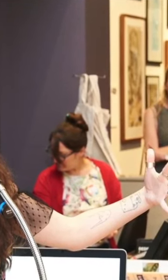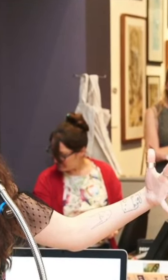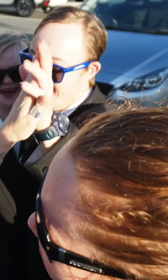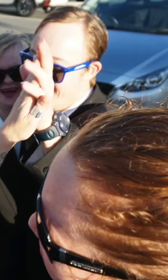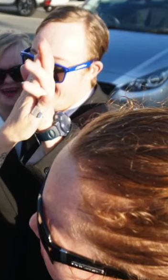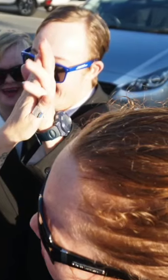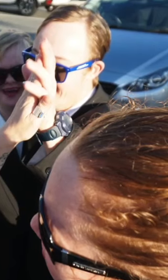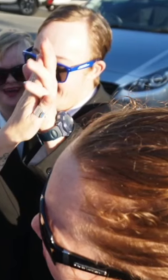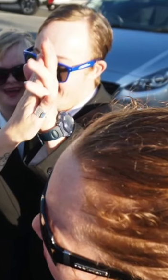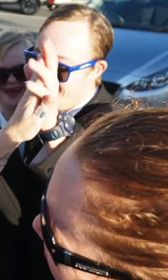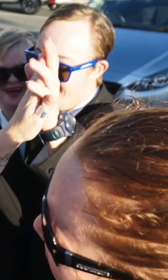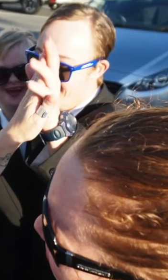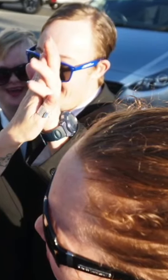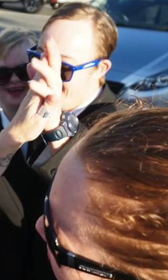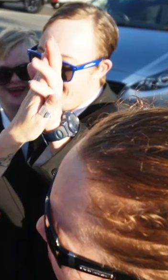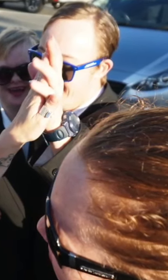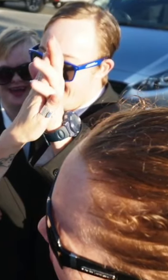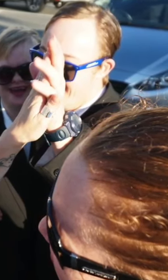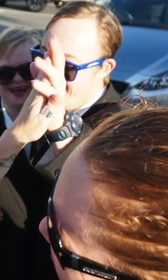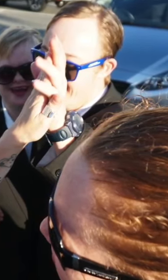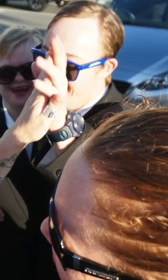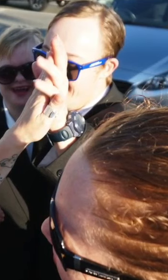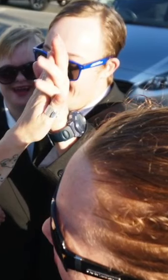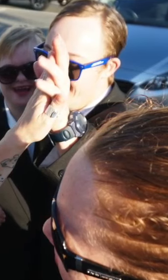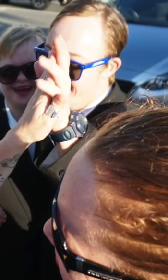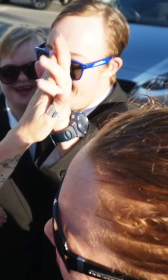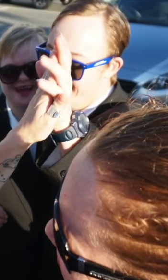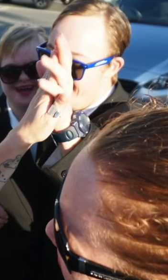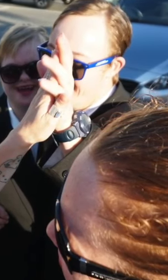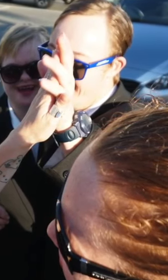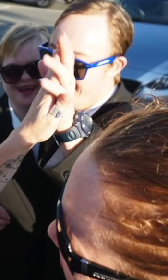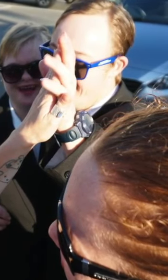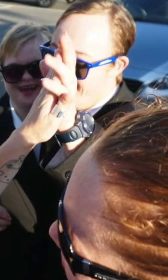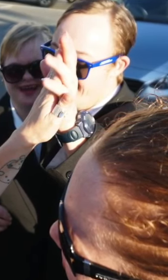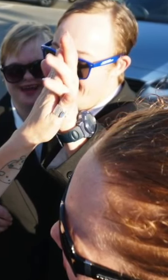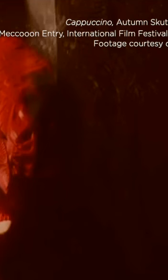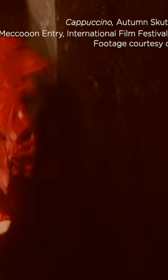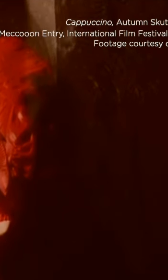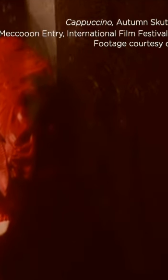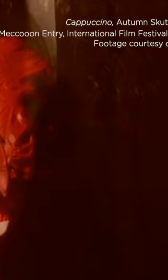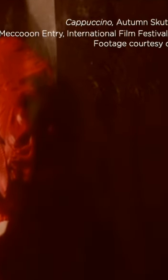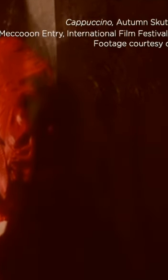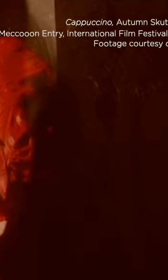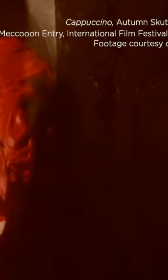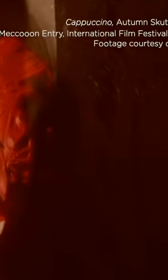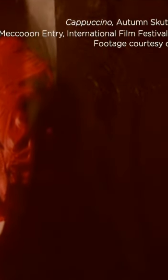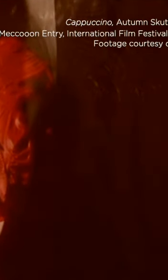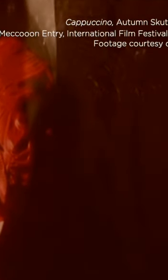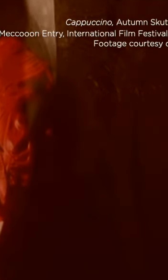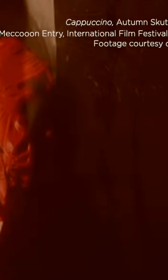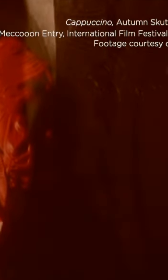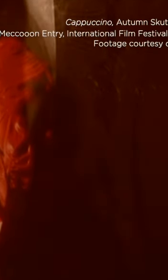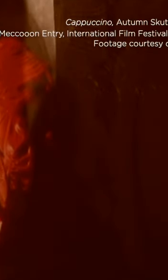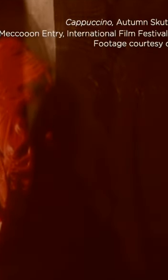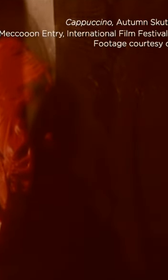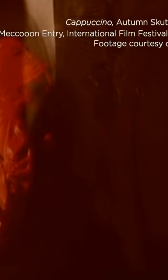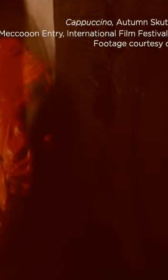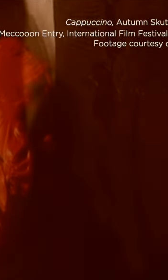driven by community arts engagement and development. Her work spans music, film, cultural events, scenes,